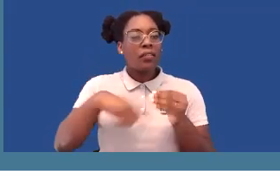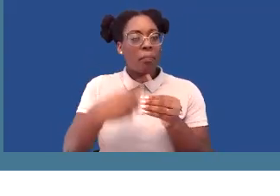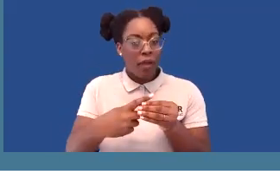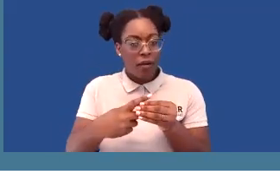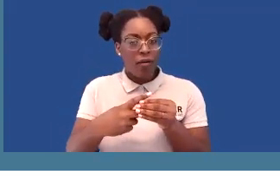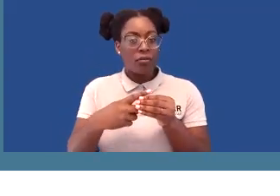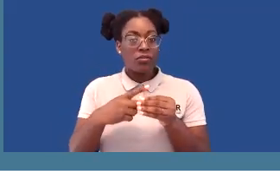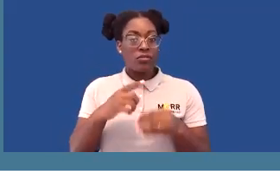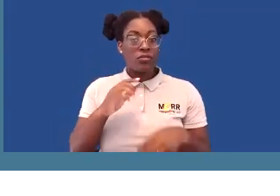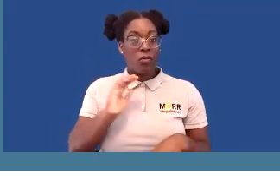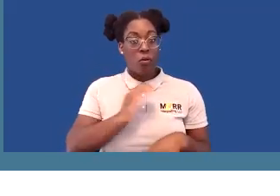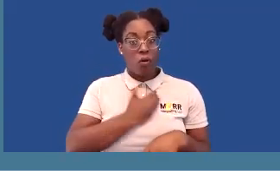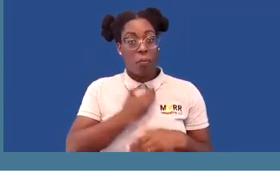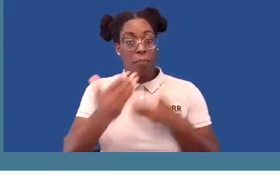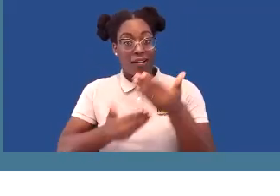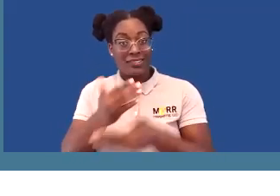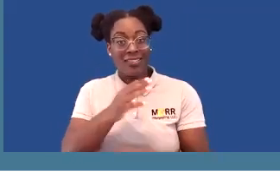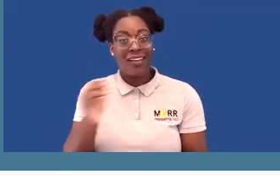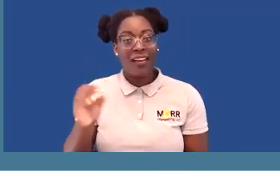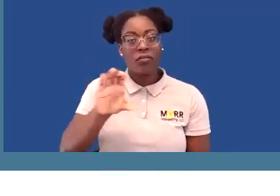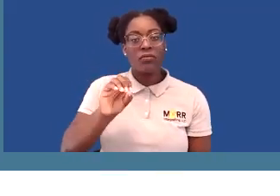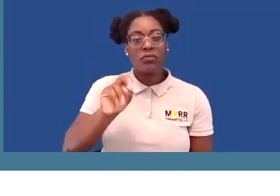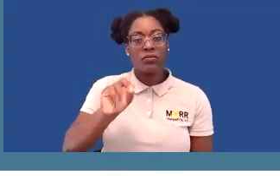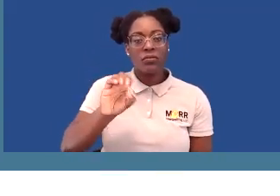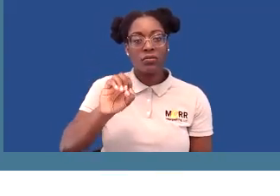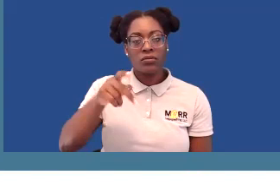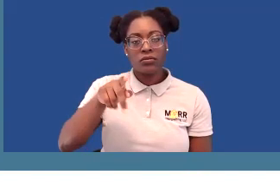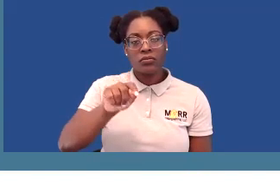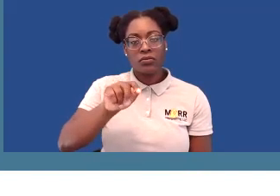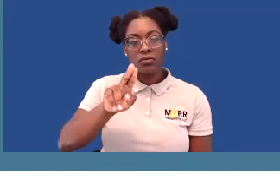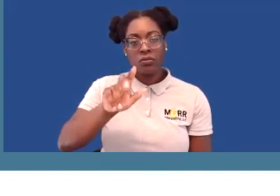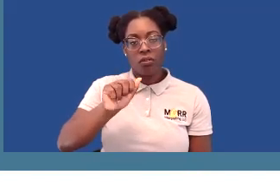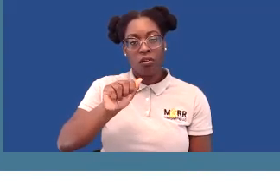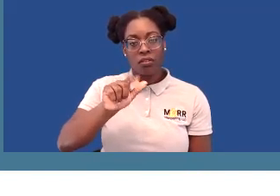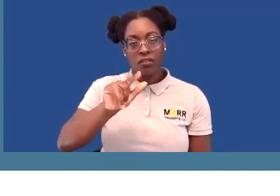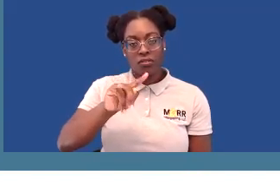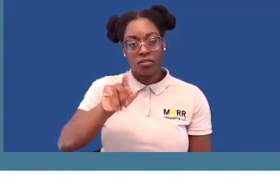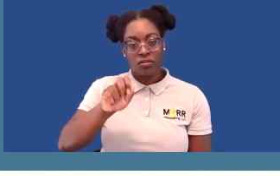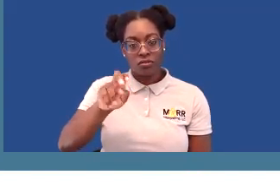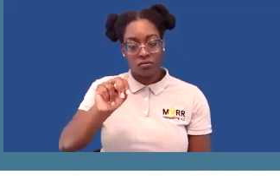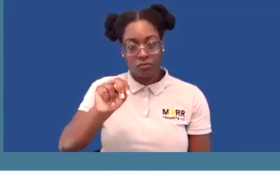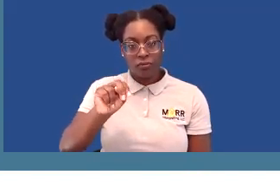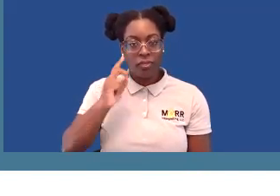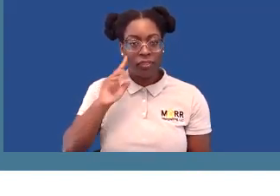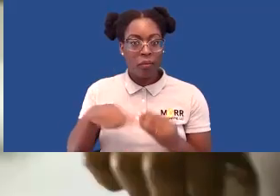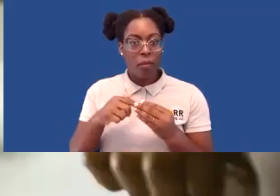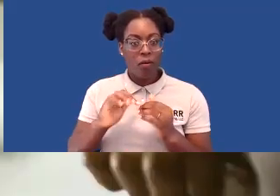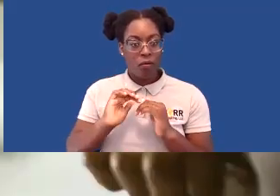and even thinking about where we might move ahead in our practice in online writing center tutoring.